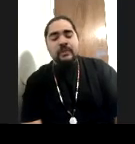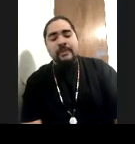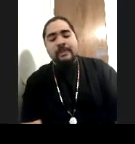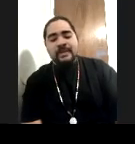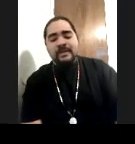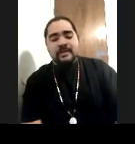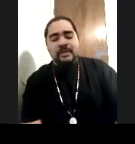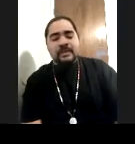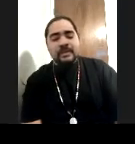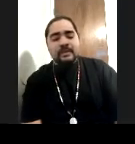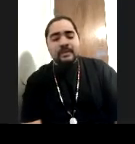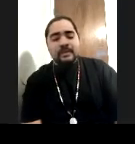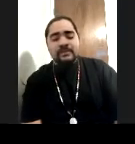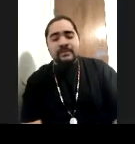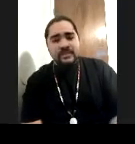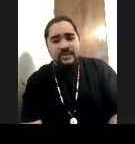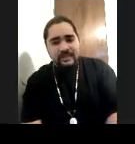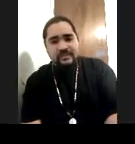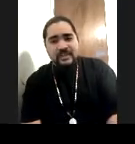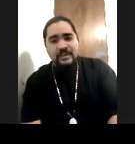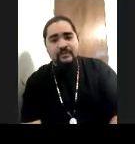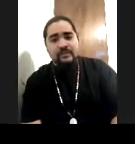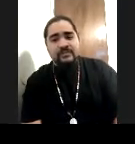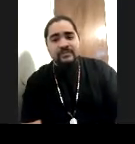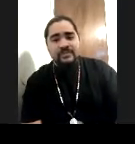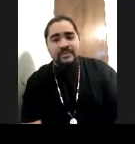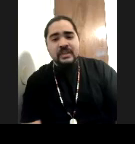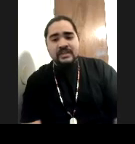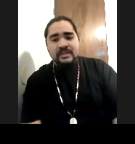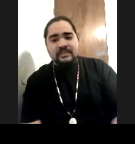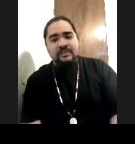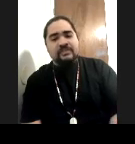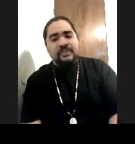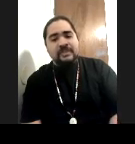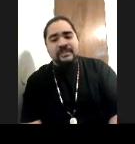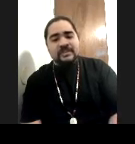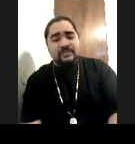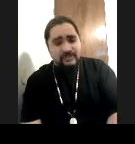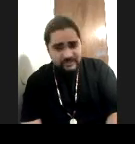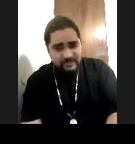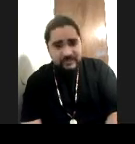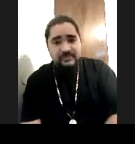we've prepared a lot of the younger people to do to eventually take over, which is to teach and nurture them and teach them certain skills.